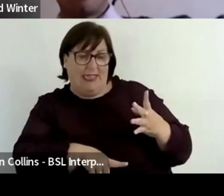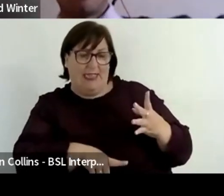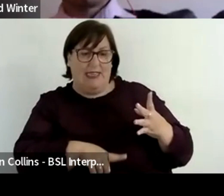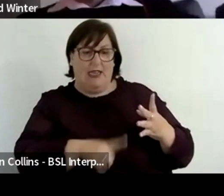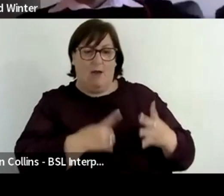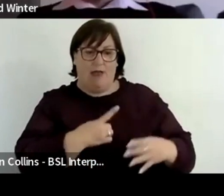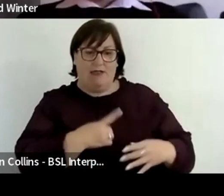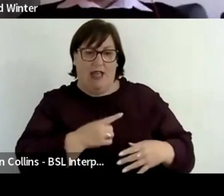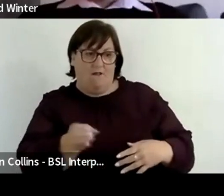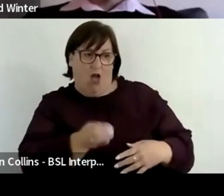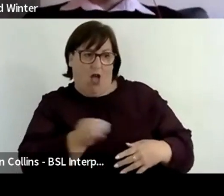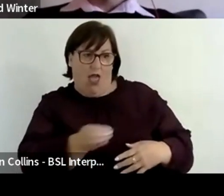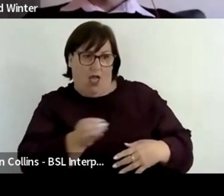With having Addison's disease,